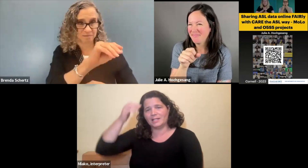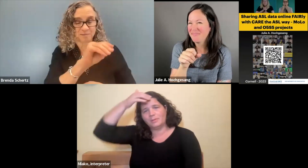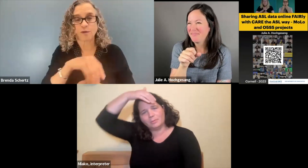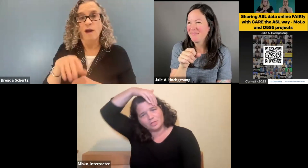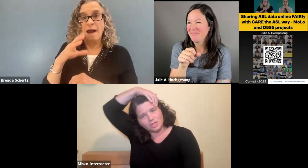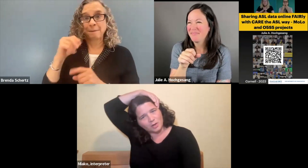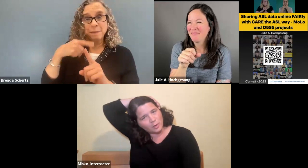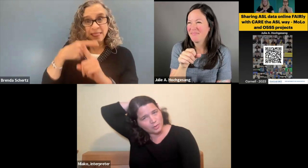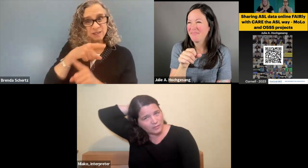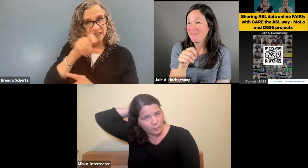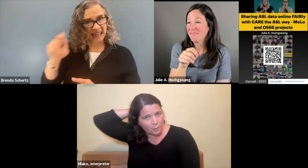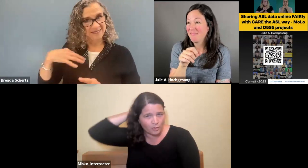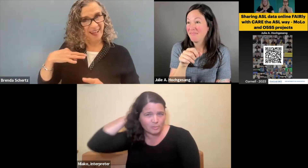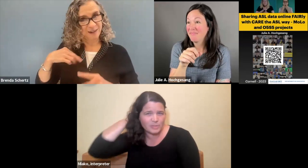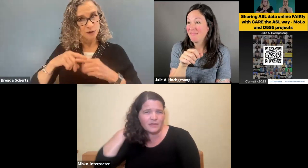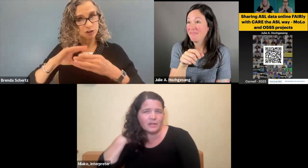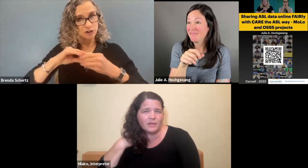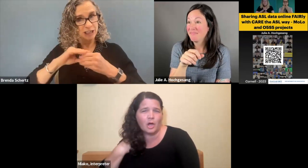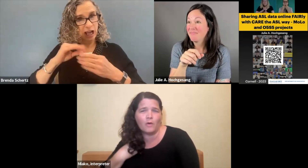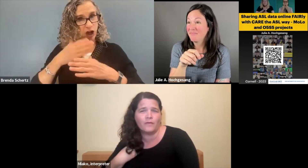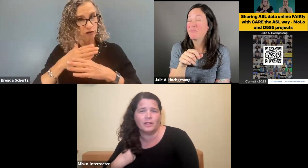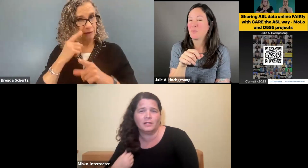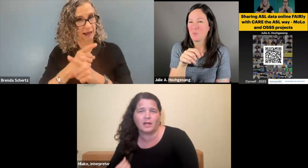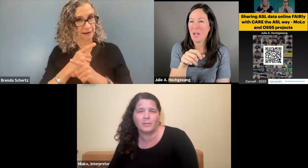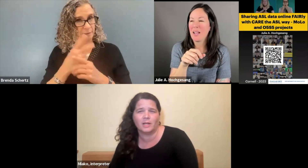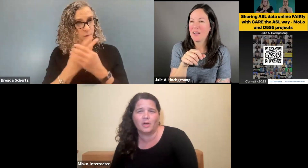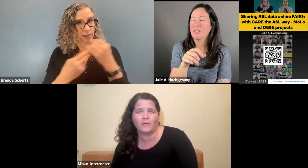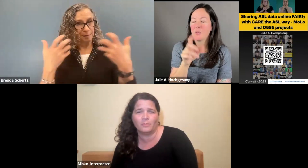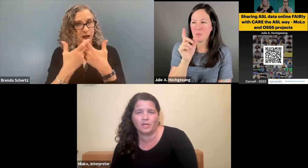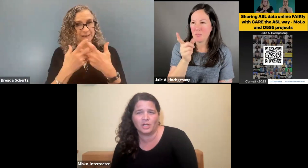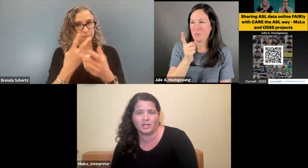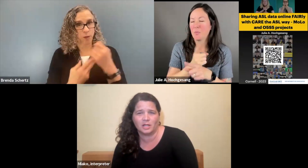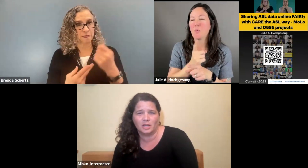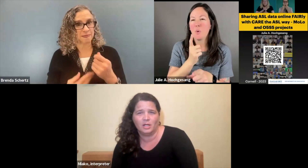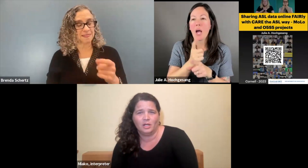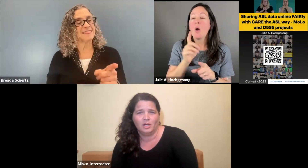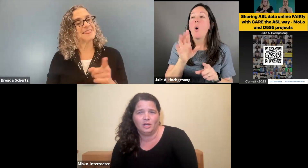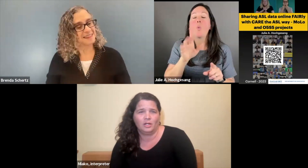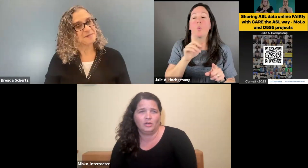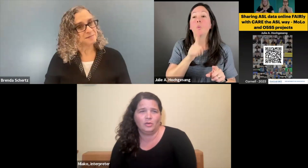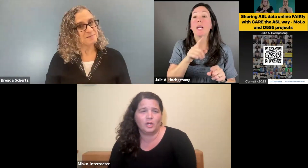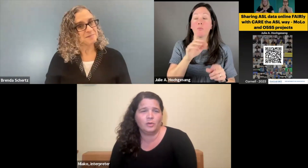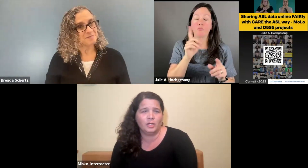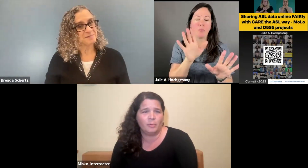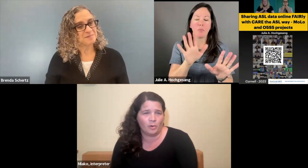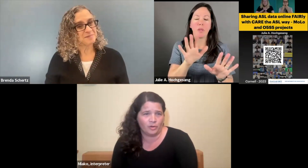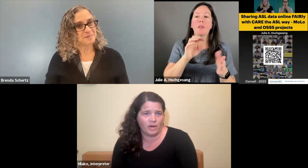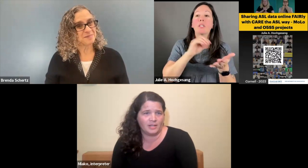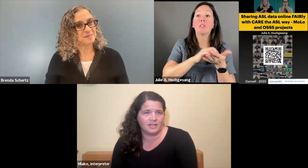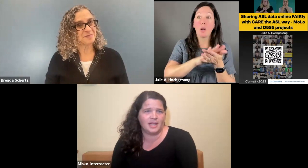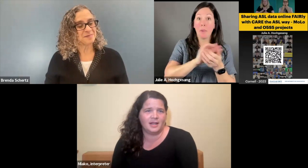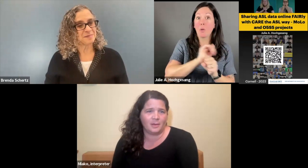people to share those for specifically the documenting covid project you included both correct data that was included both